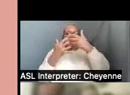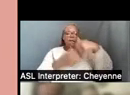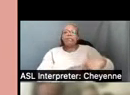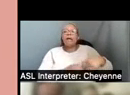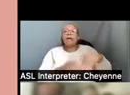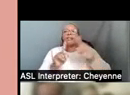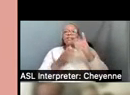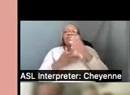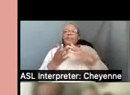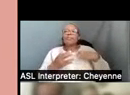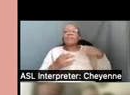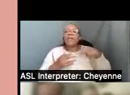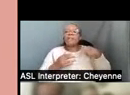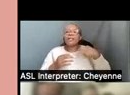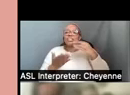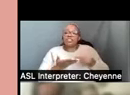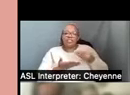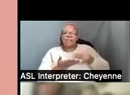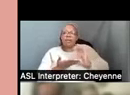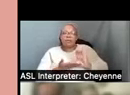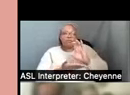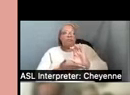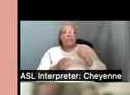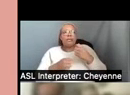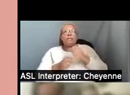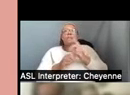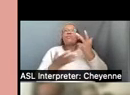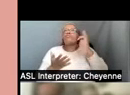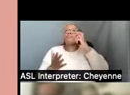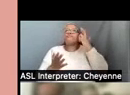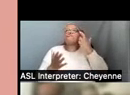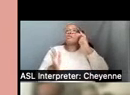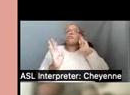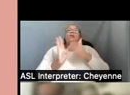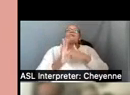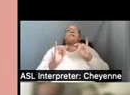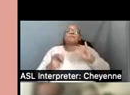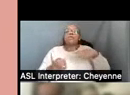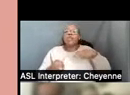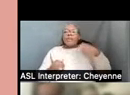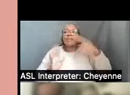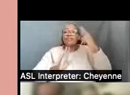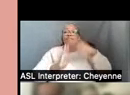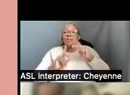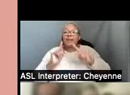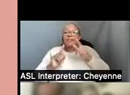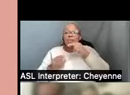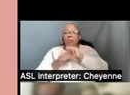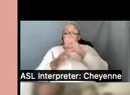application to the fund and recognizing that your applications are being read by people in the field.